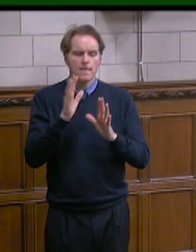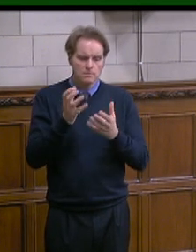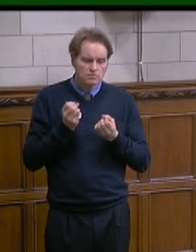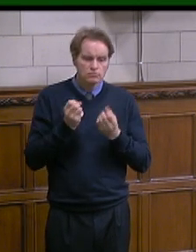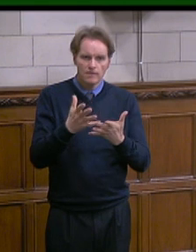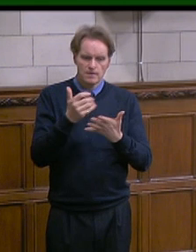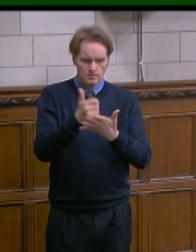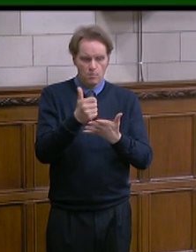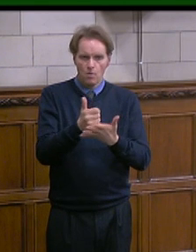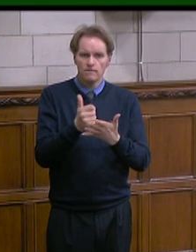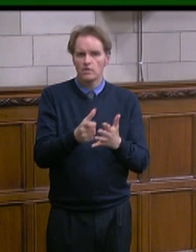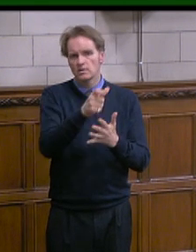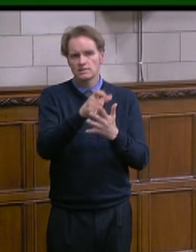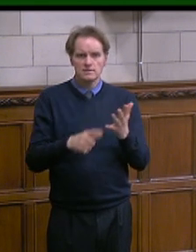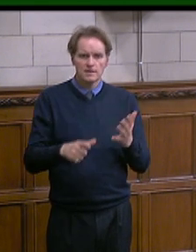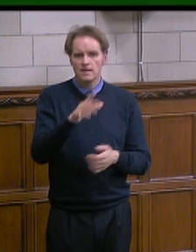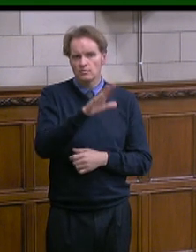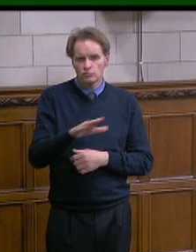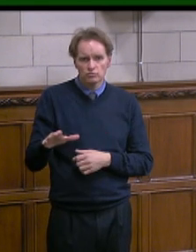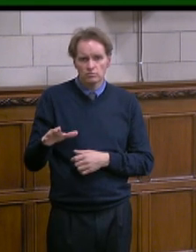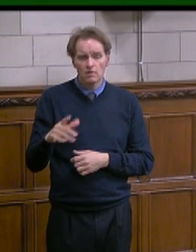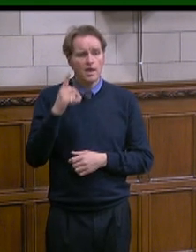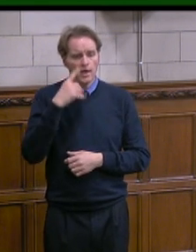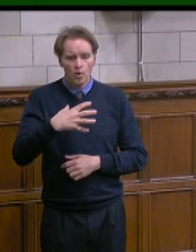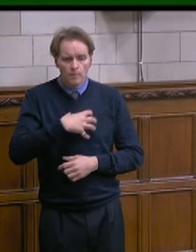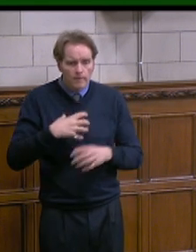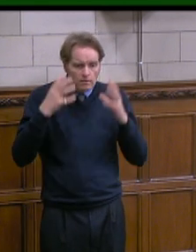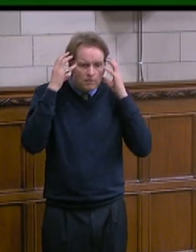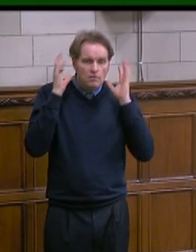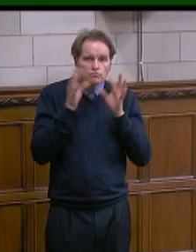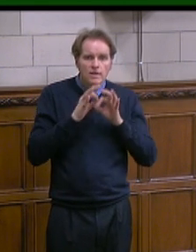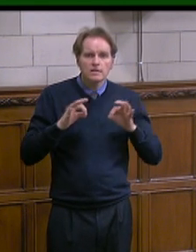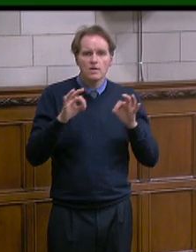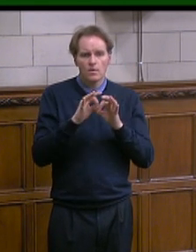That could include things such as radio aids or communication support workers.